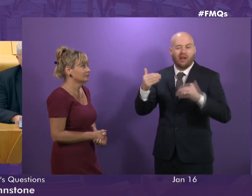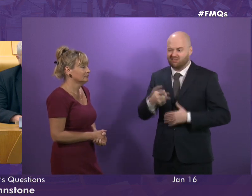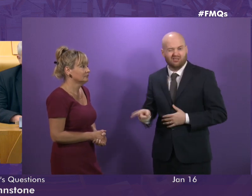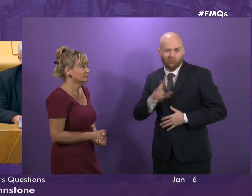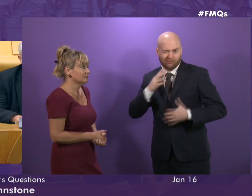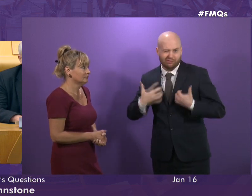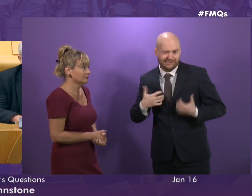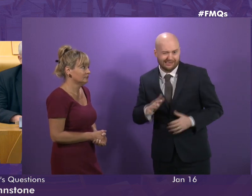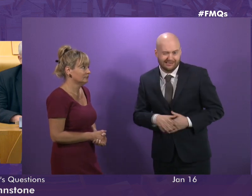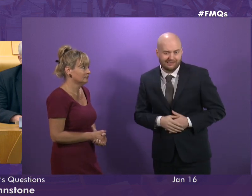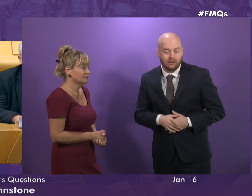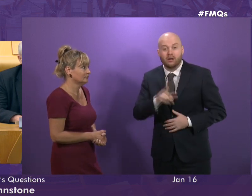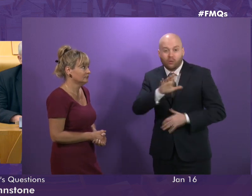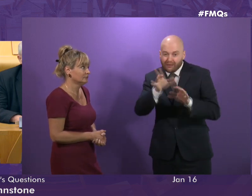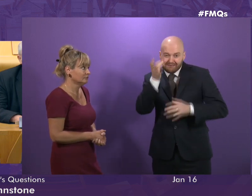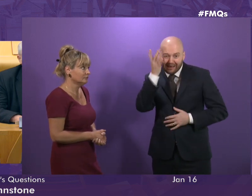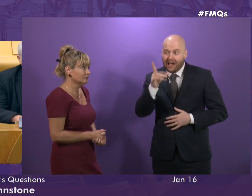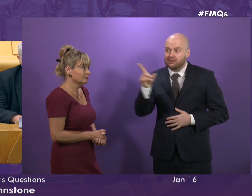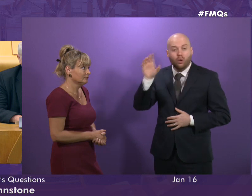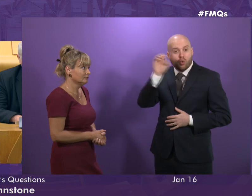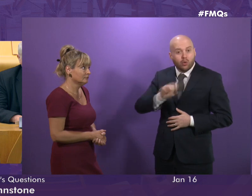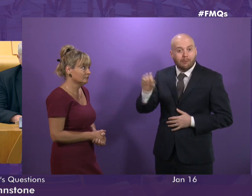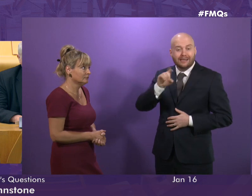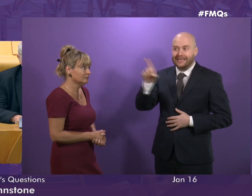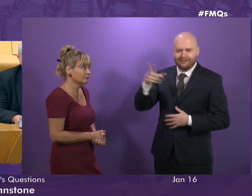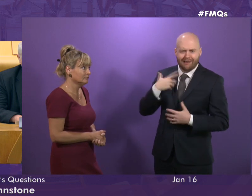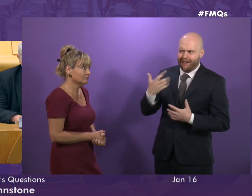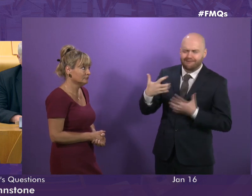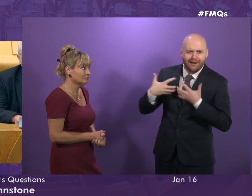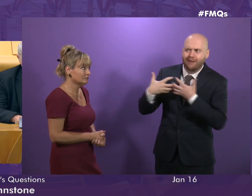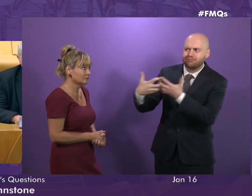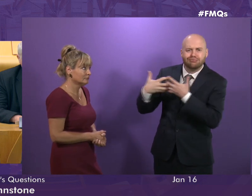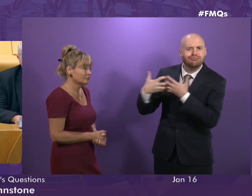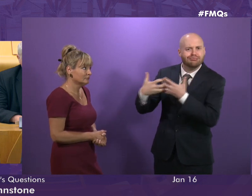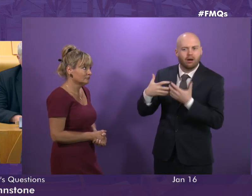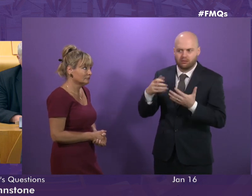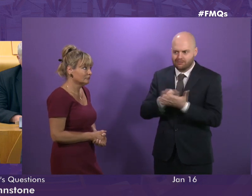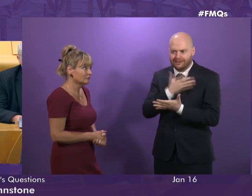us so many of the protections that we take for granted today. Sadly, the Tories have